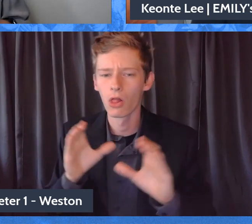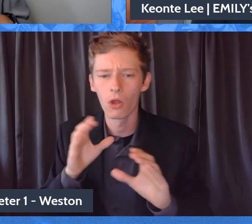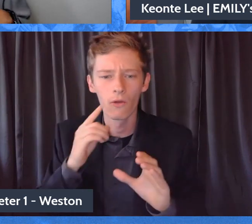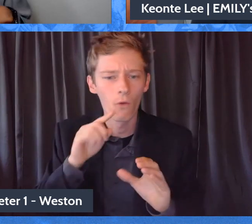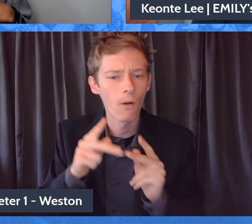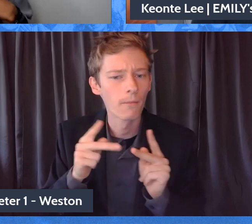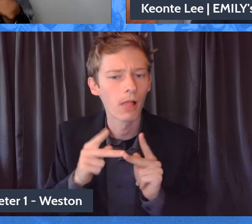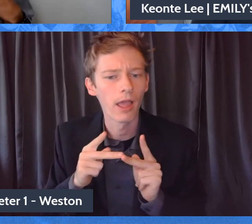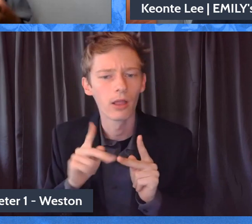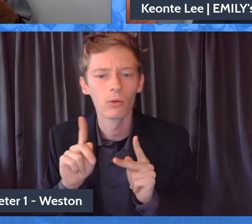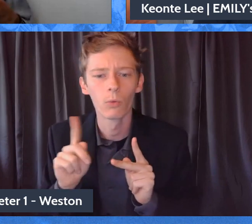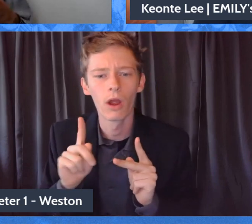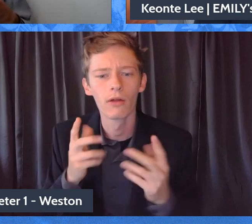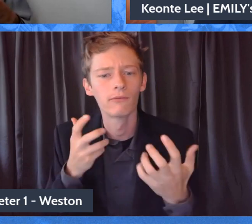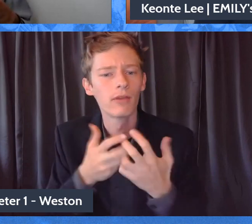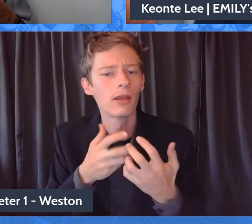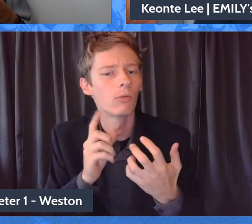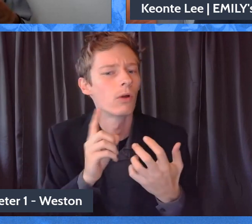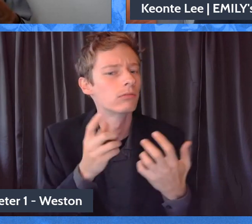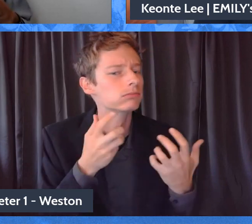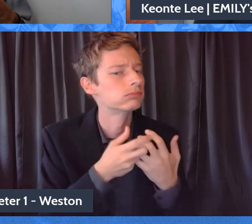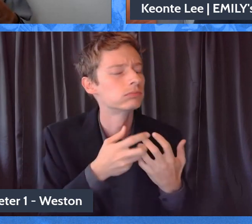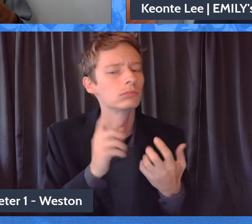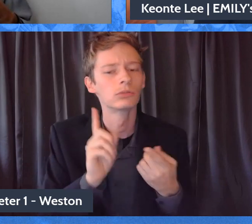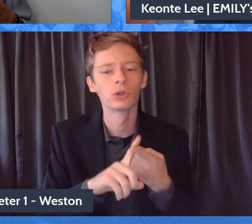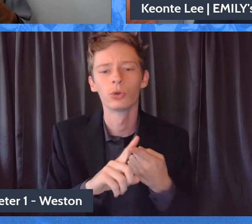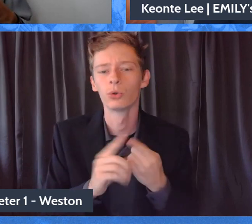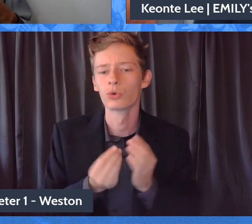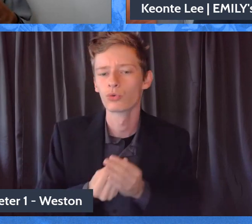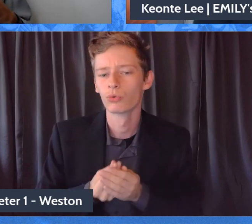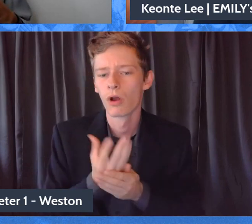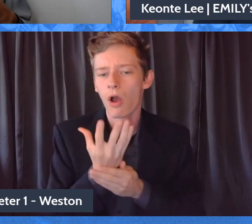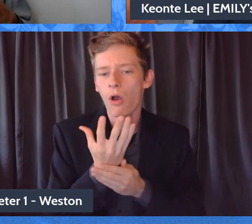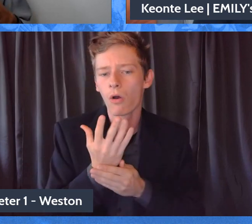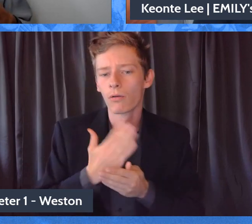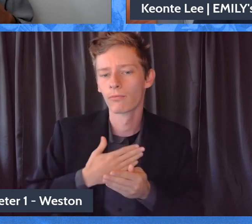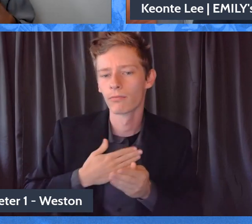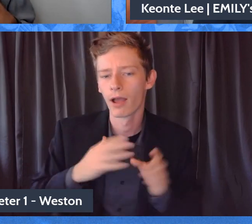who are looking for a place where they can talk safely